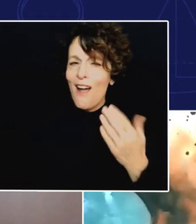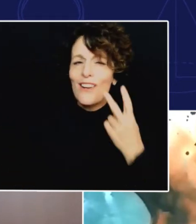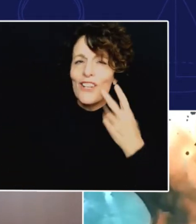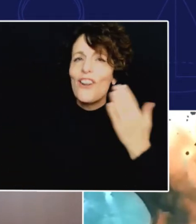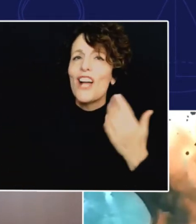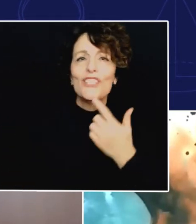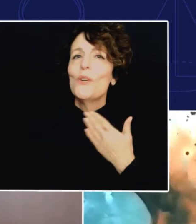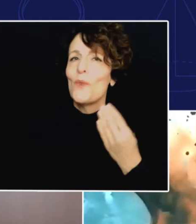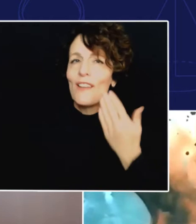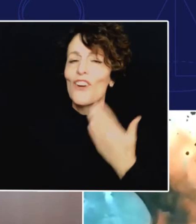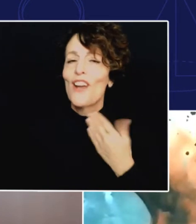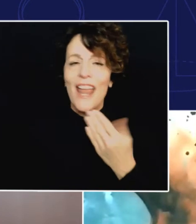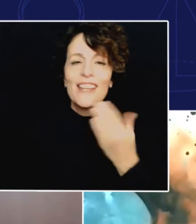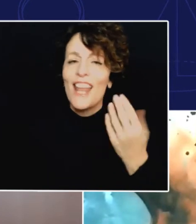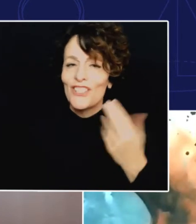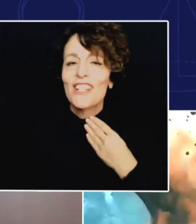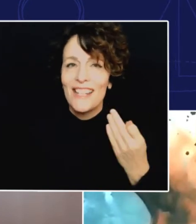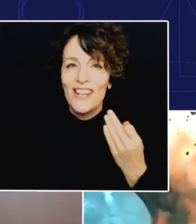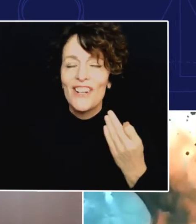[DR. HORTON:] Oh! Well, then you're a shoo-in for an engineer!